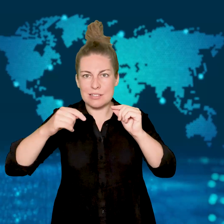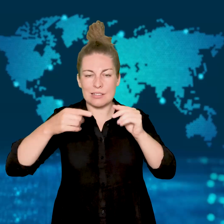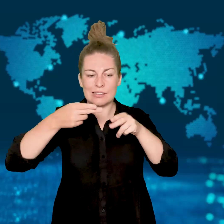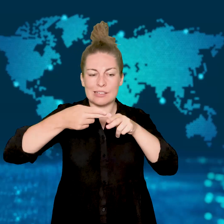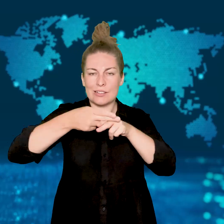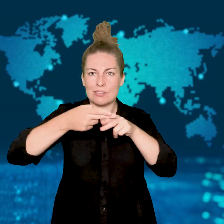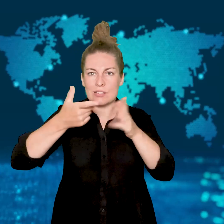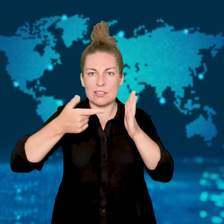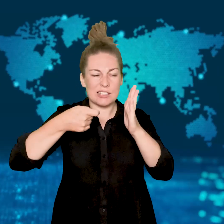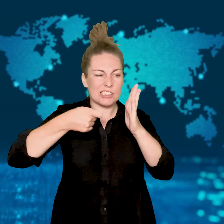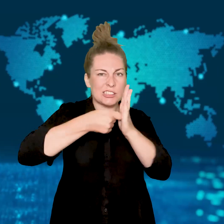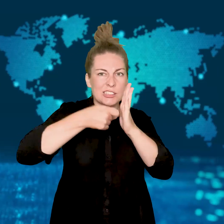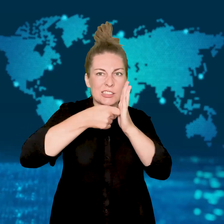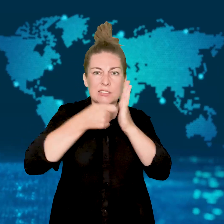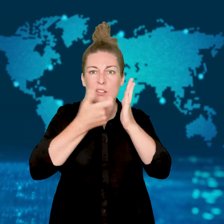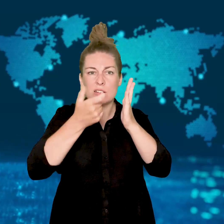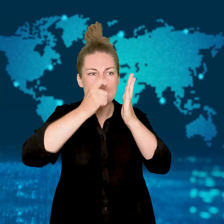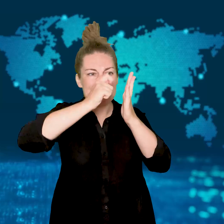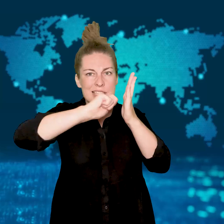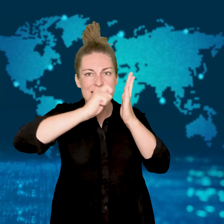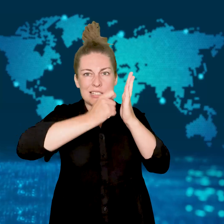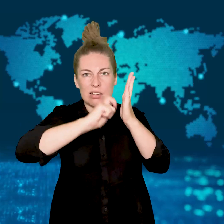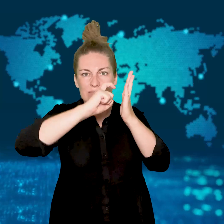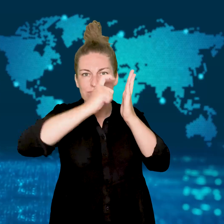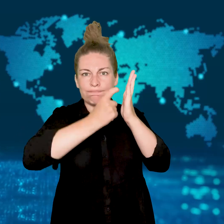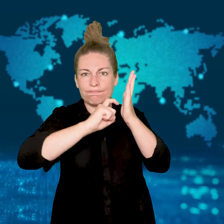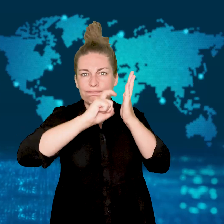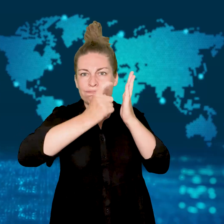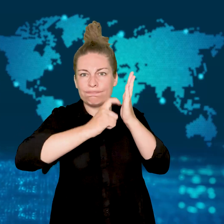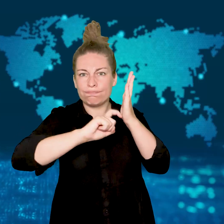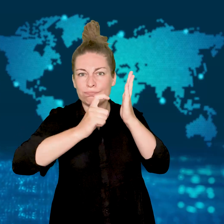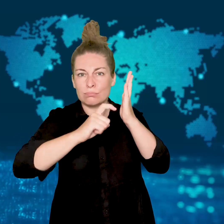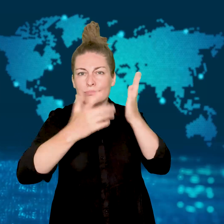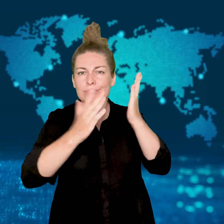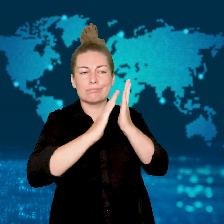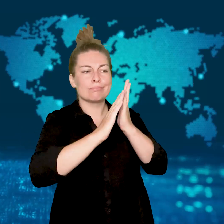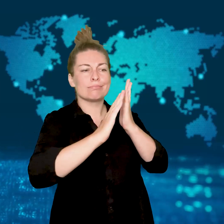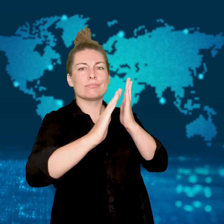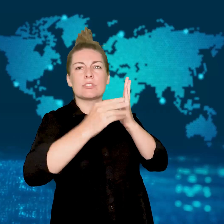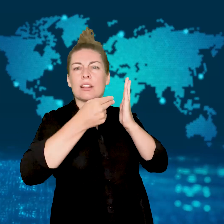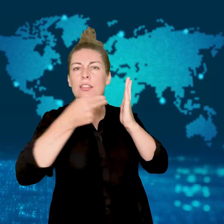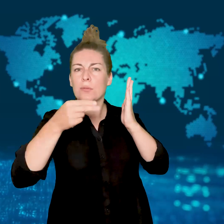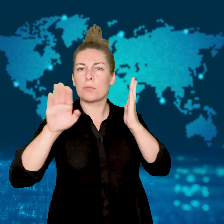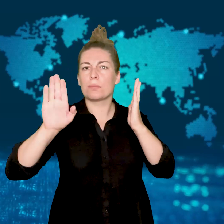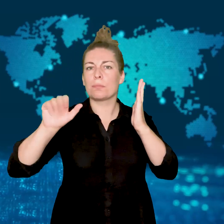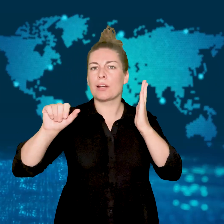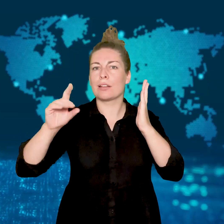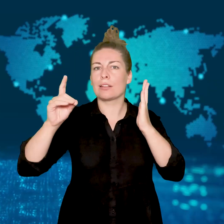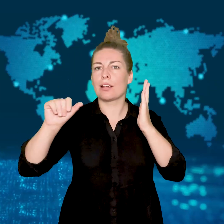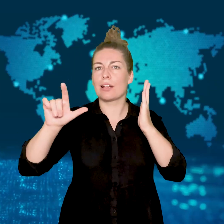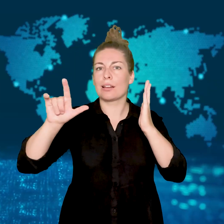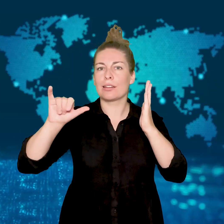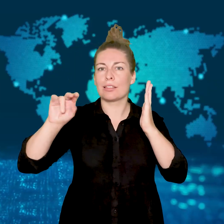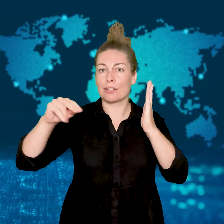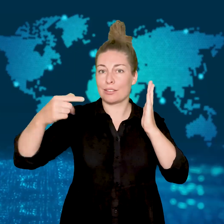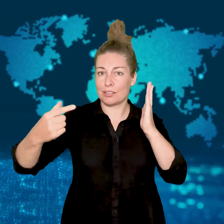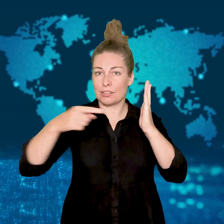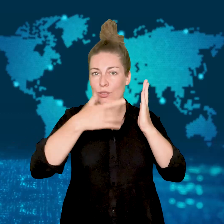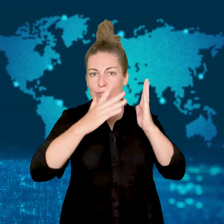on the wall's Badaling section with a sharp object.